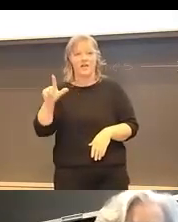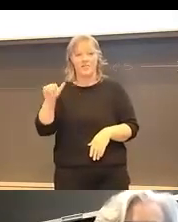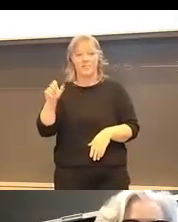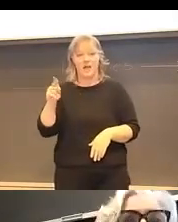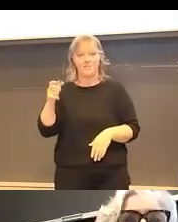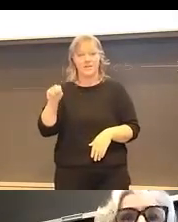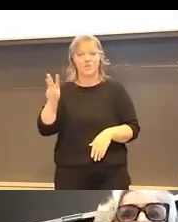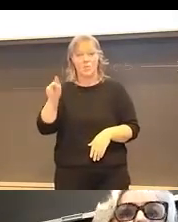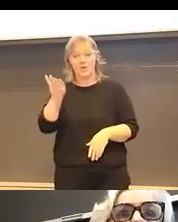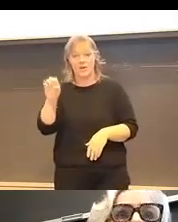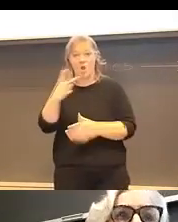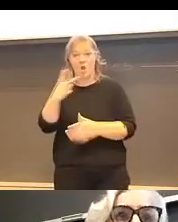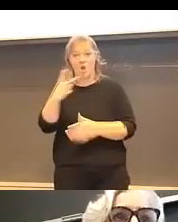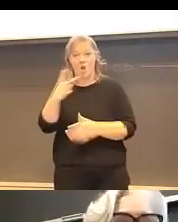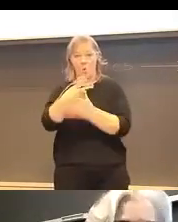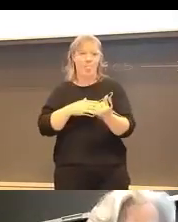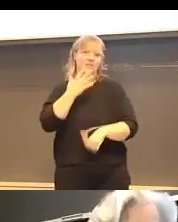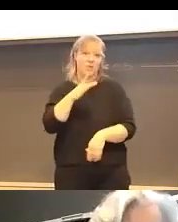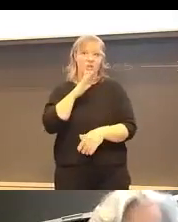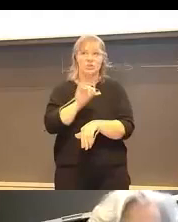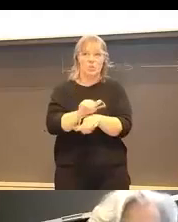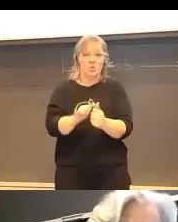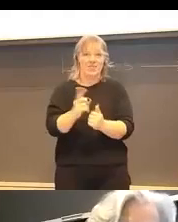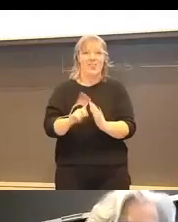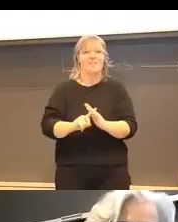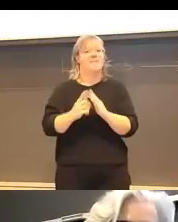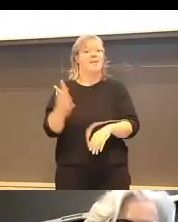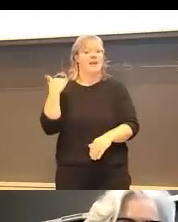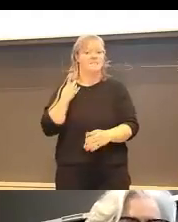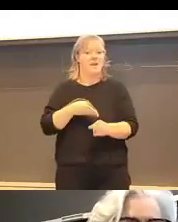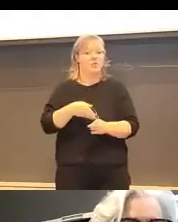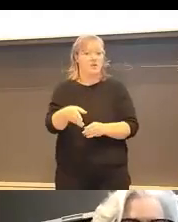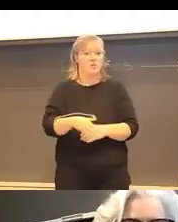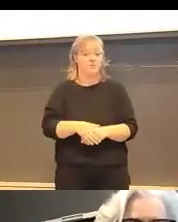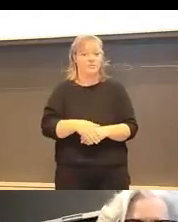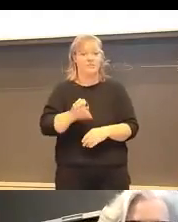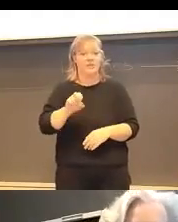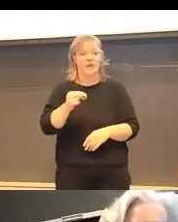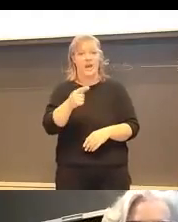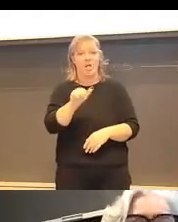I was fortunate to work with at the beginning of my career uhles by a psychosocial approach and